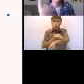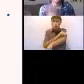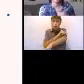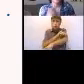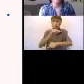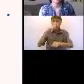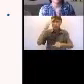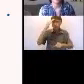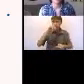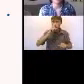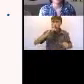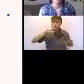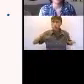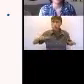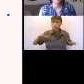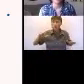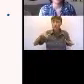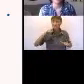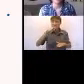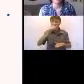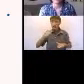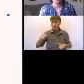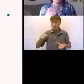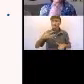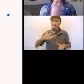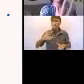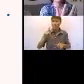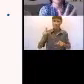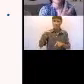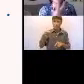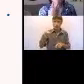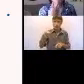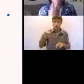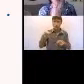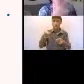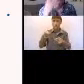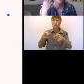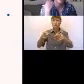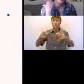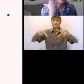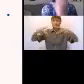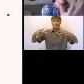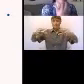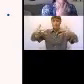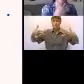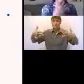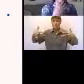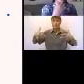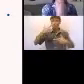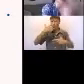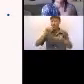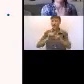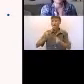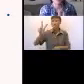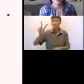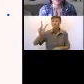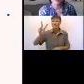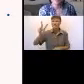in leading, so that the lead bird is breaking like the aerodynamic force all the time and